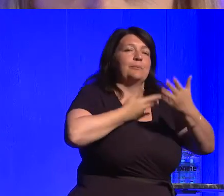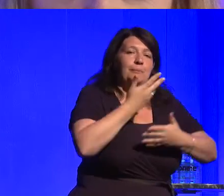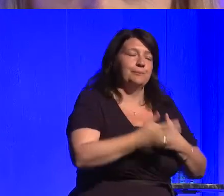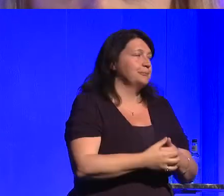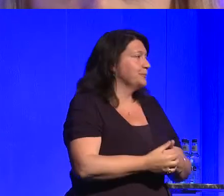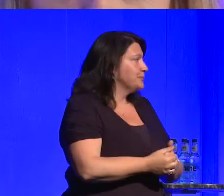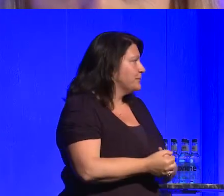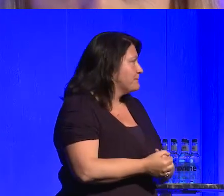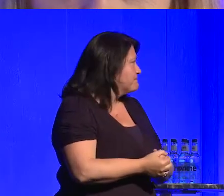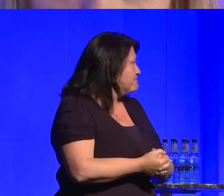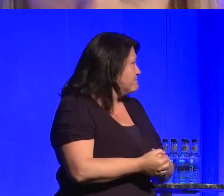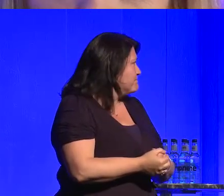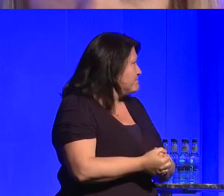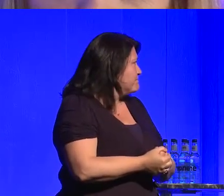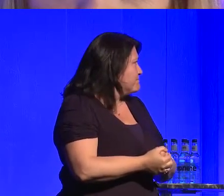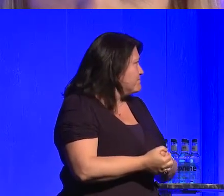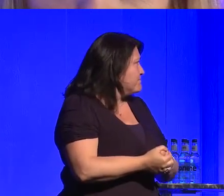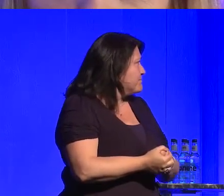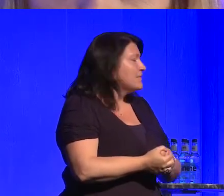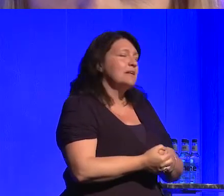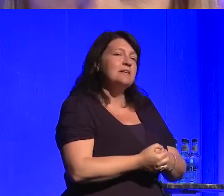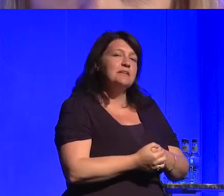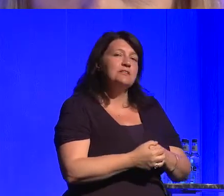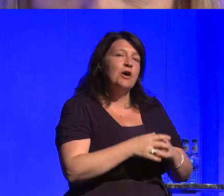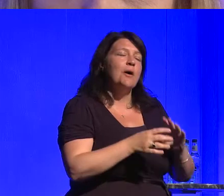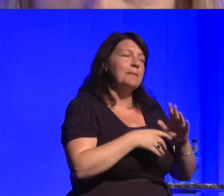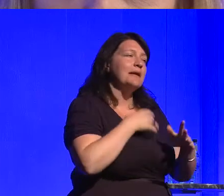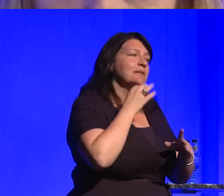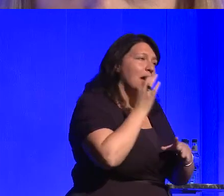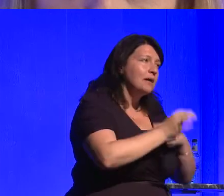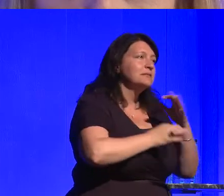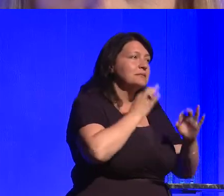fact that we kept asking the same people or the same groups. So we have to step out of that.